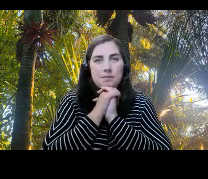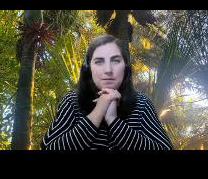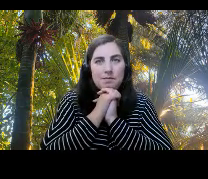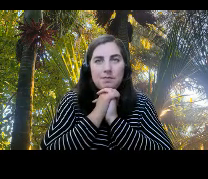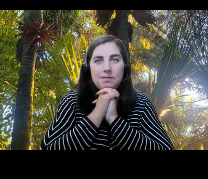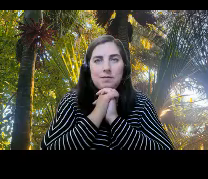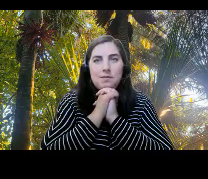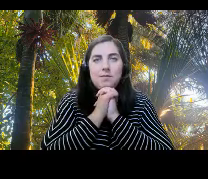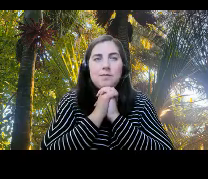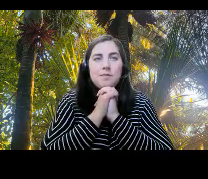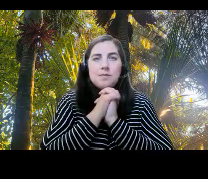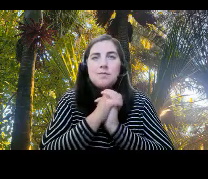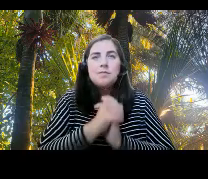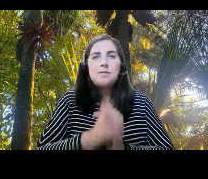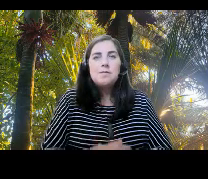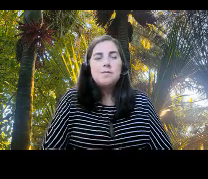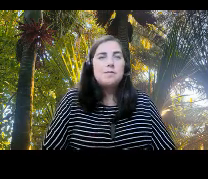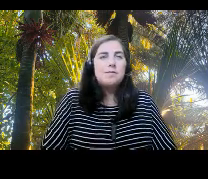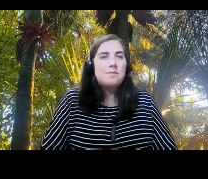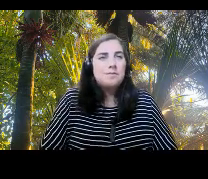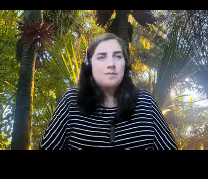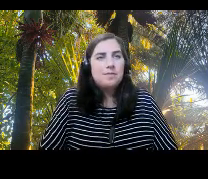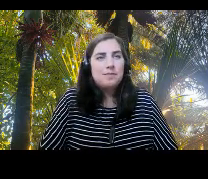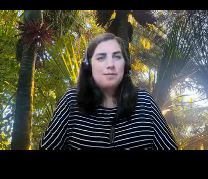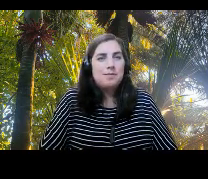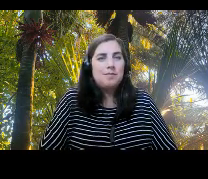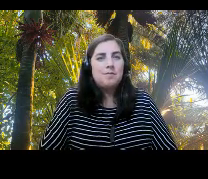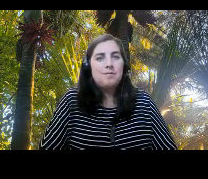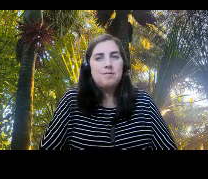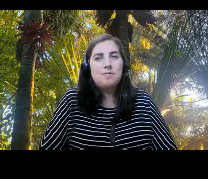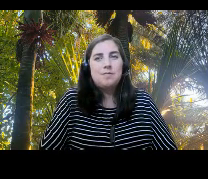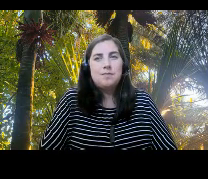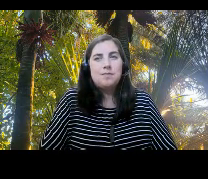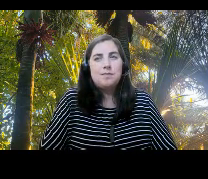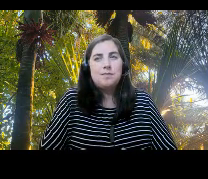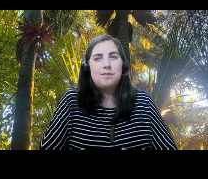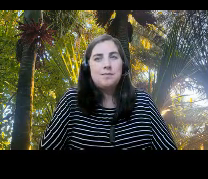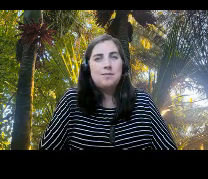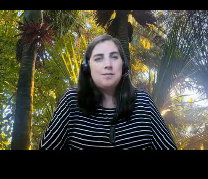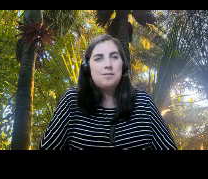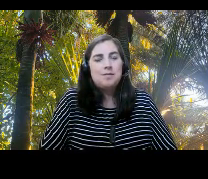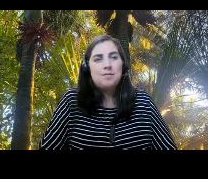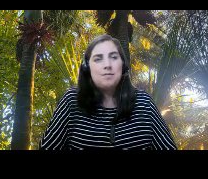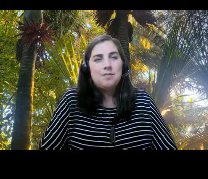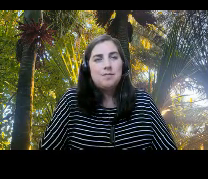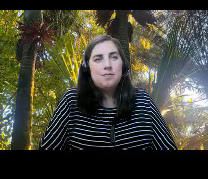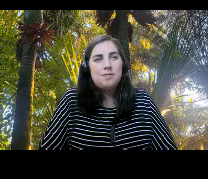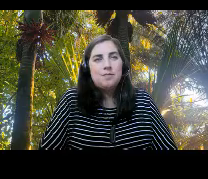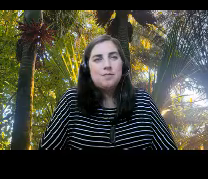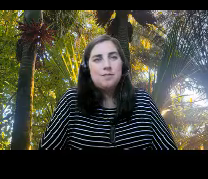increasing biodiversity, then maybe the private green space or the gardens that,